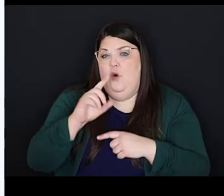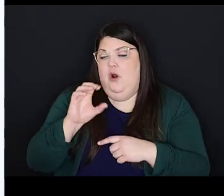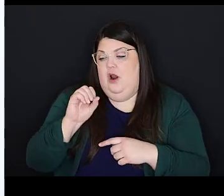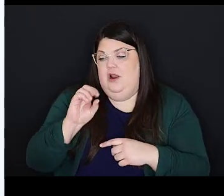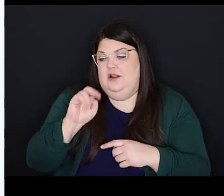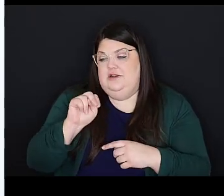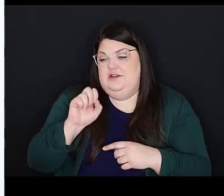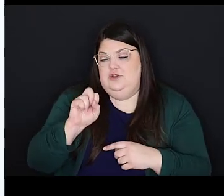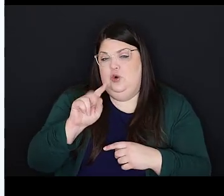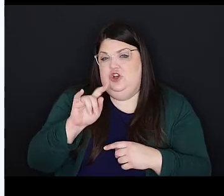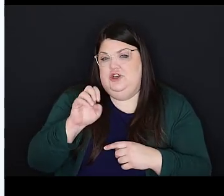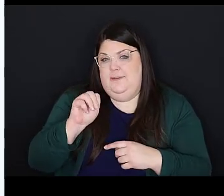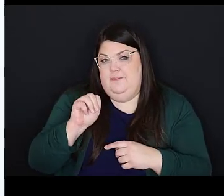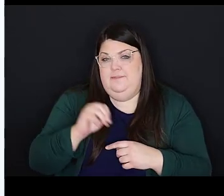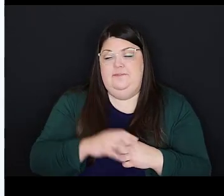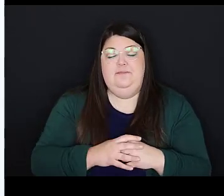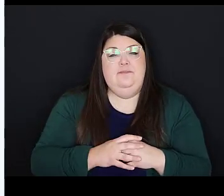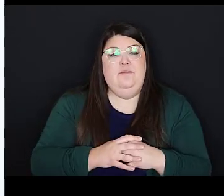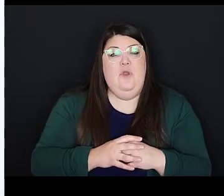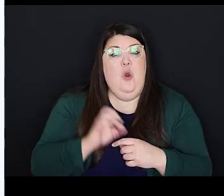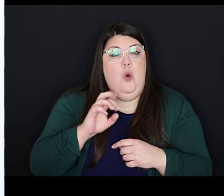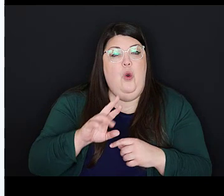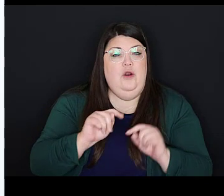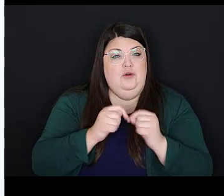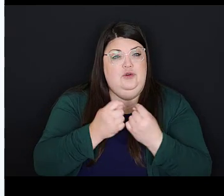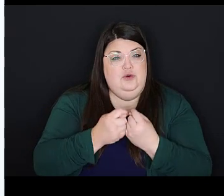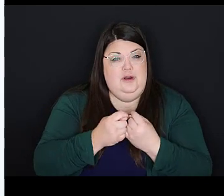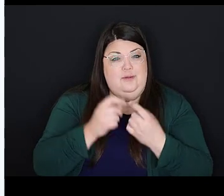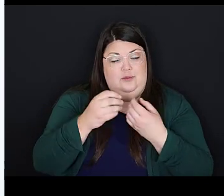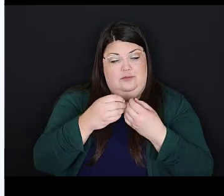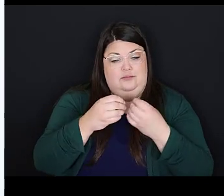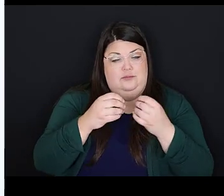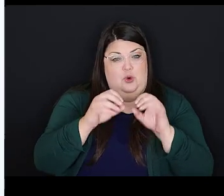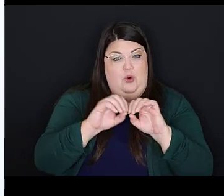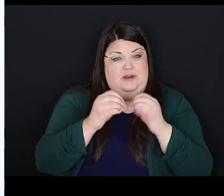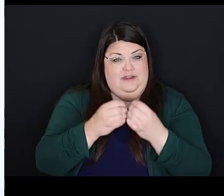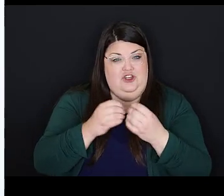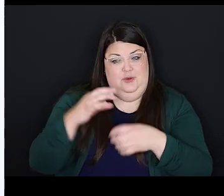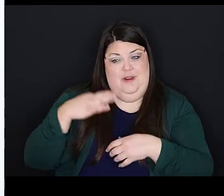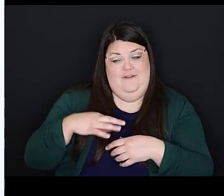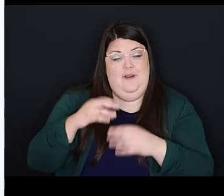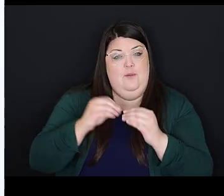or to a Tribal organization to perform services benefiting more than one Indian Tribe,